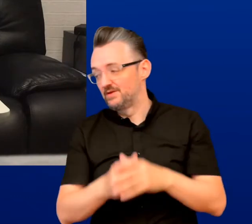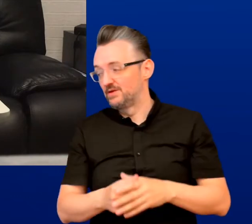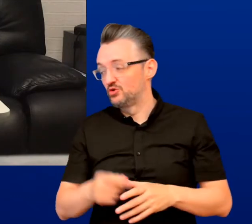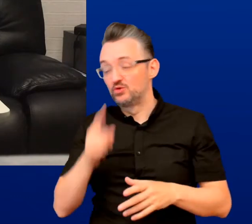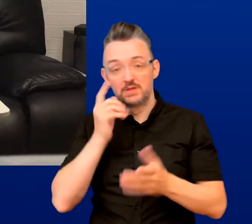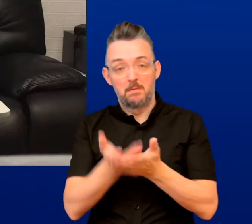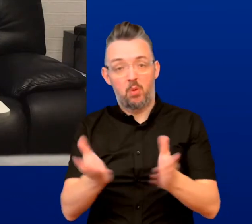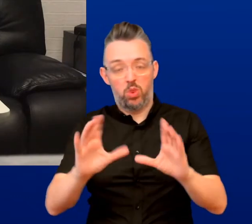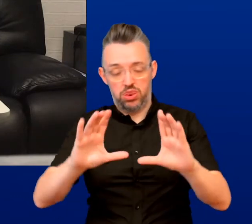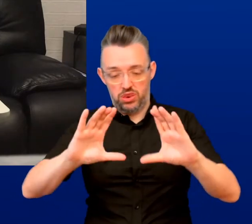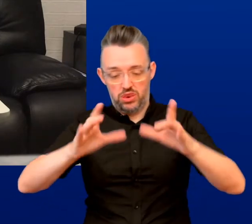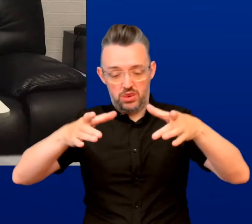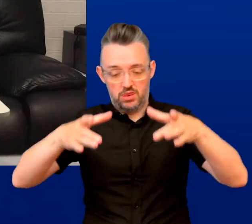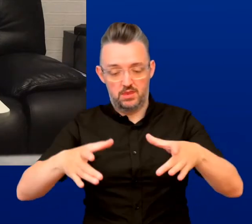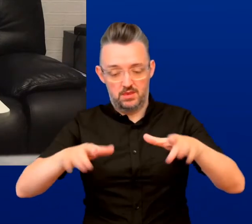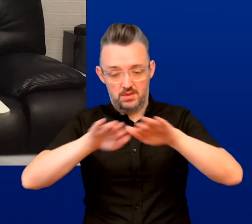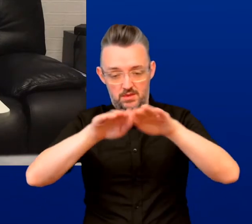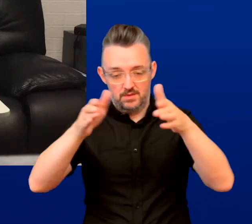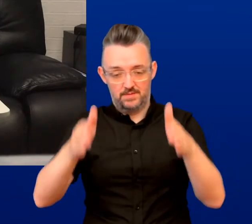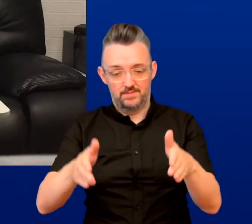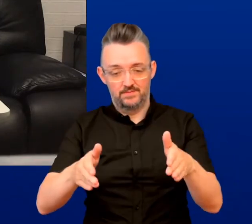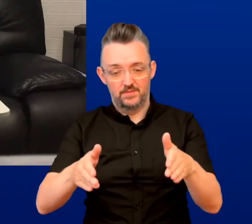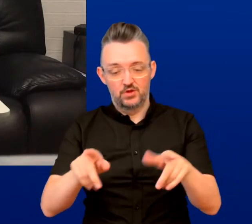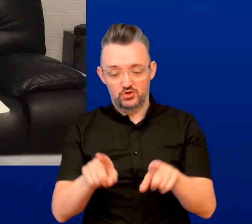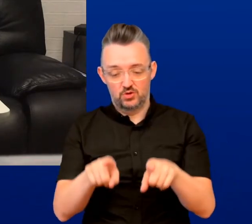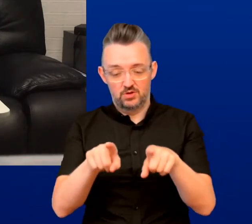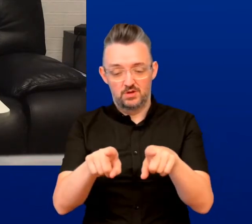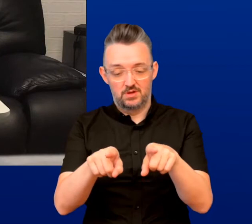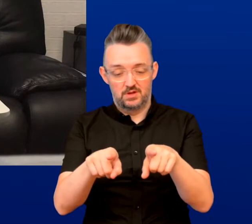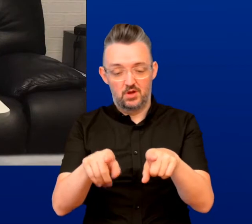the sticks which are acting like a kind of plinth. But, the air